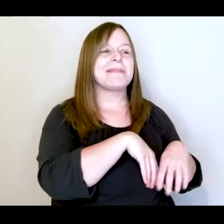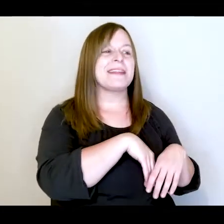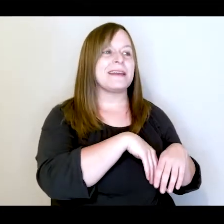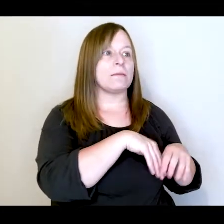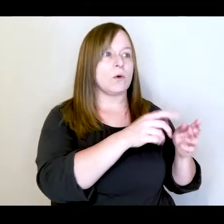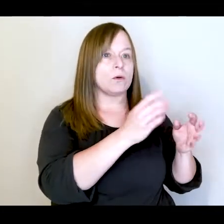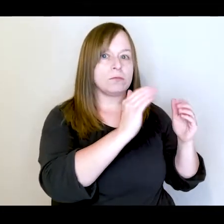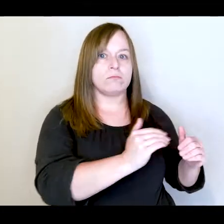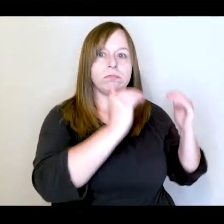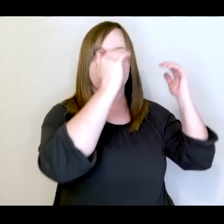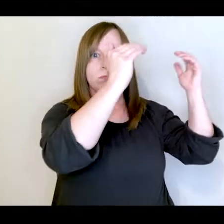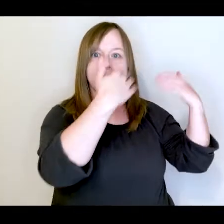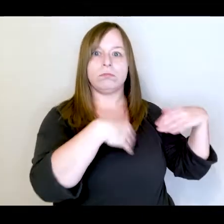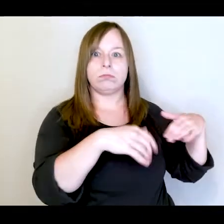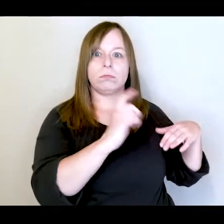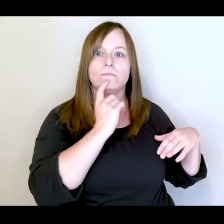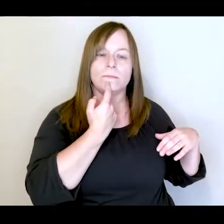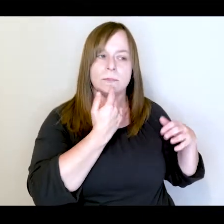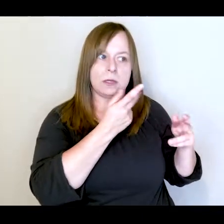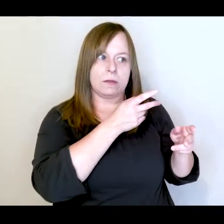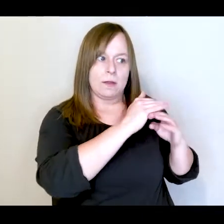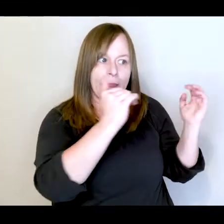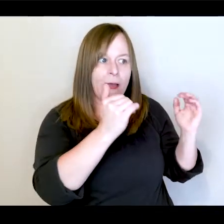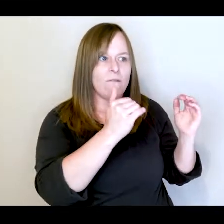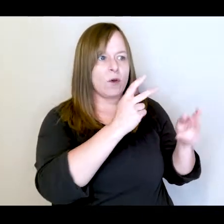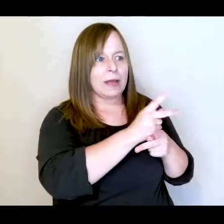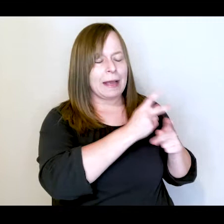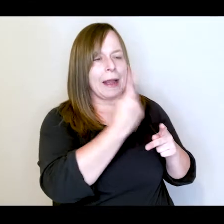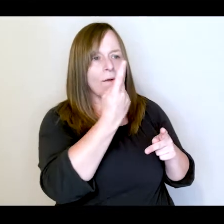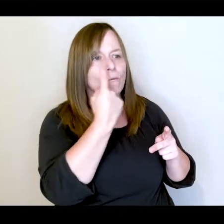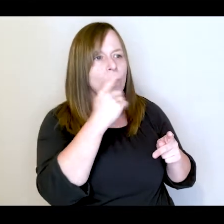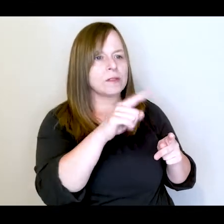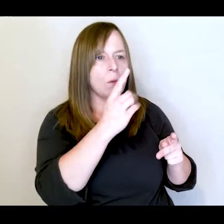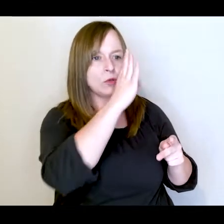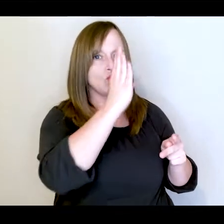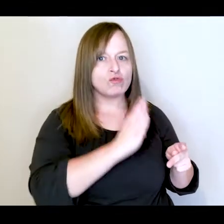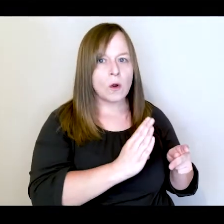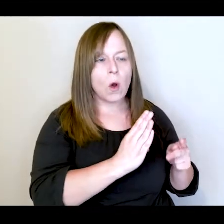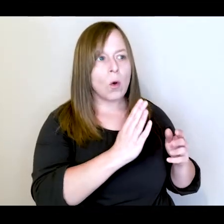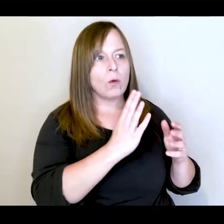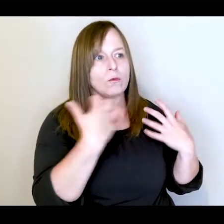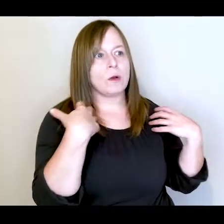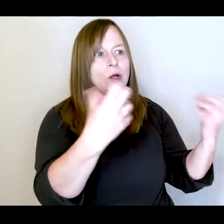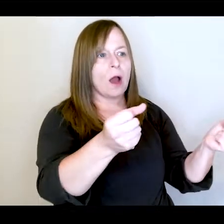the most intensive level. So care for someone recovering from a stroke, wound